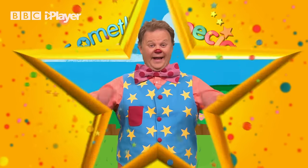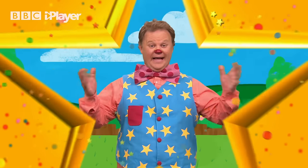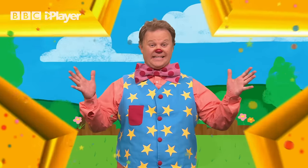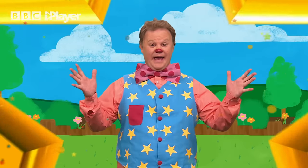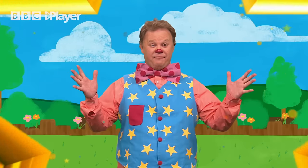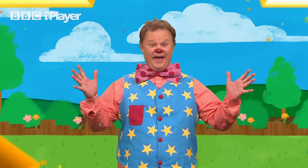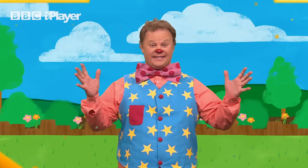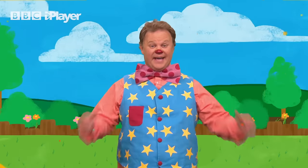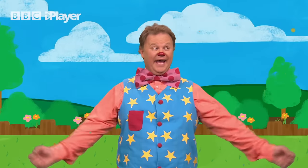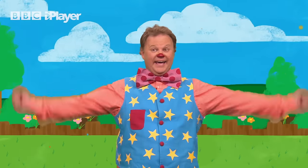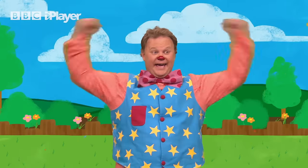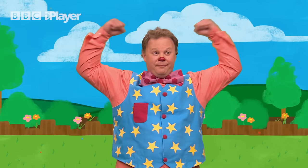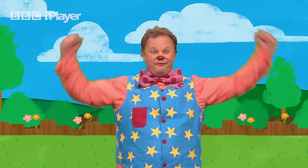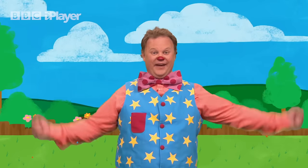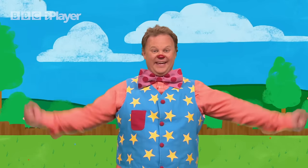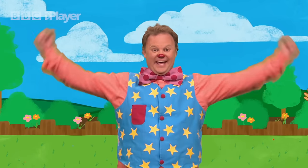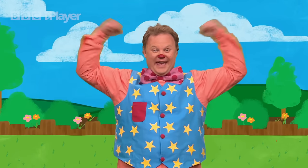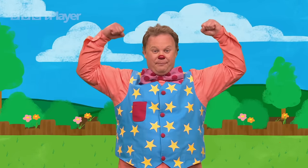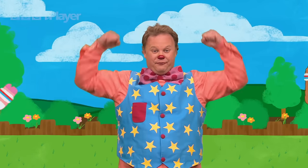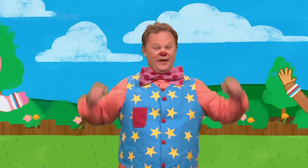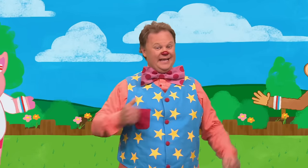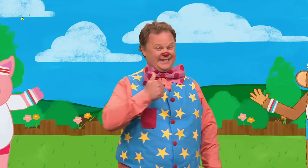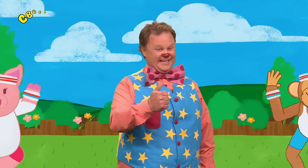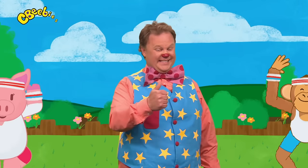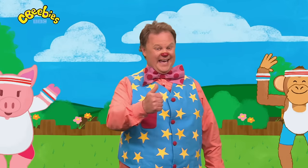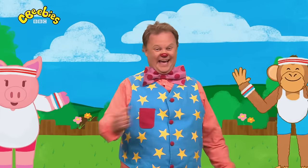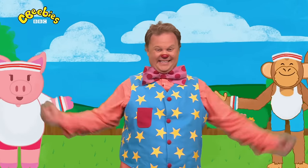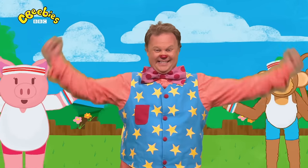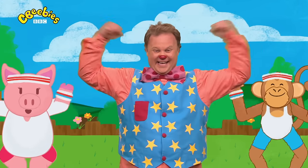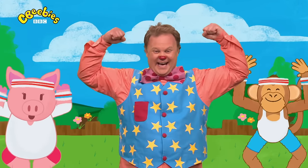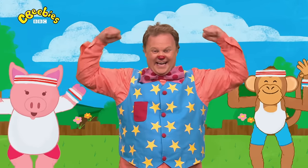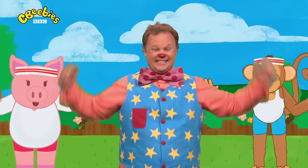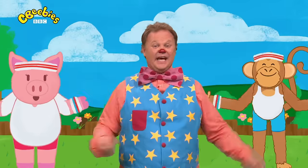let's keep it keep it keep it it's good to exercise